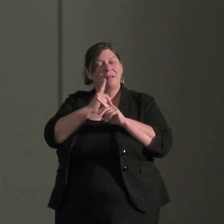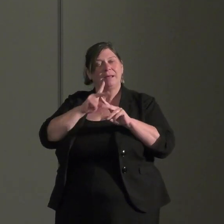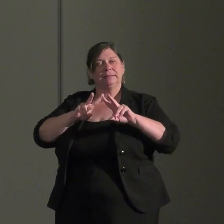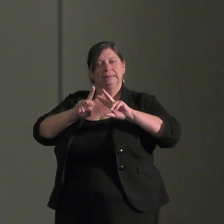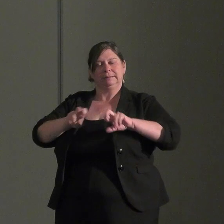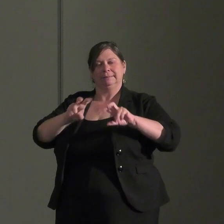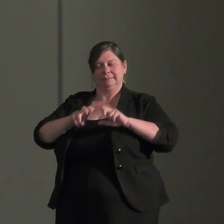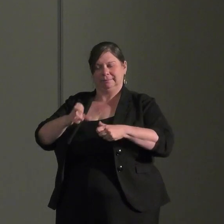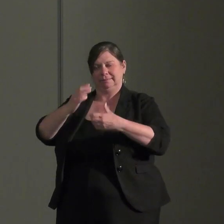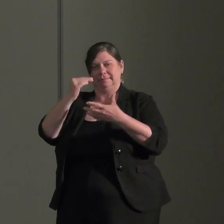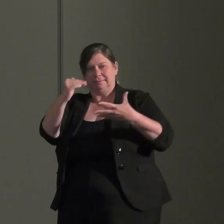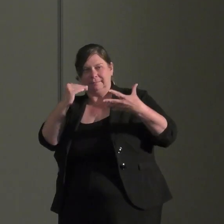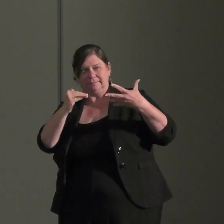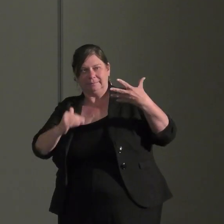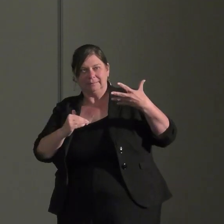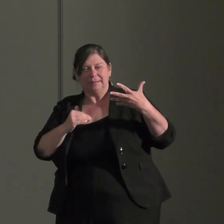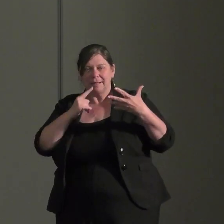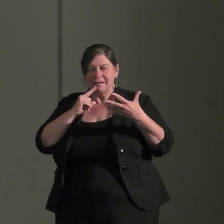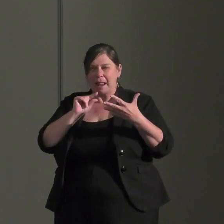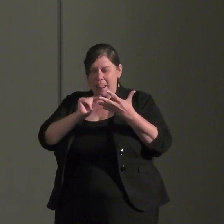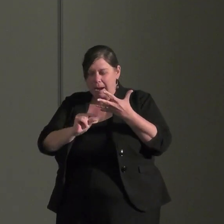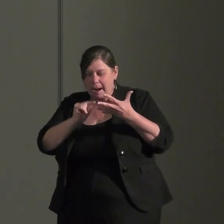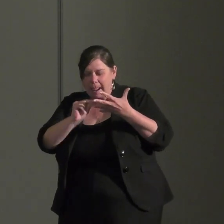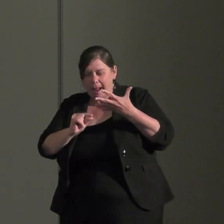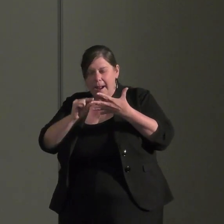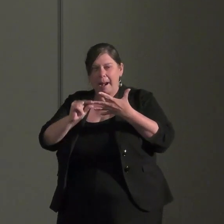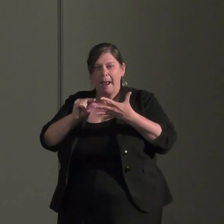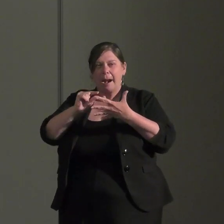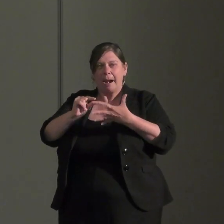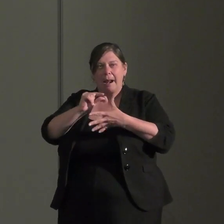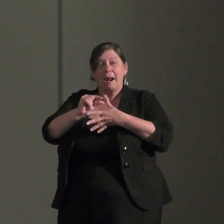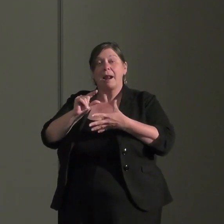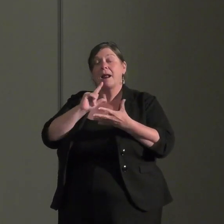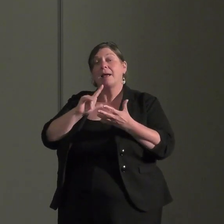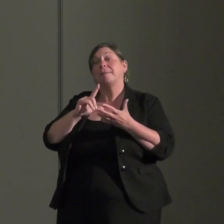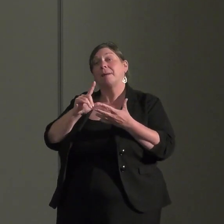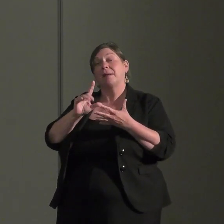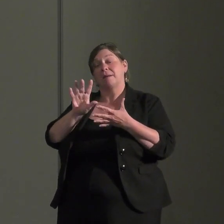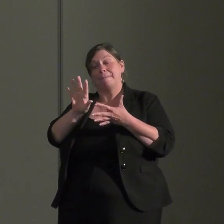break it down into bite size chunks and do follow-up studies on one feature that had a